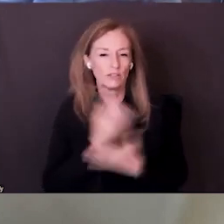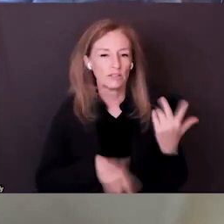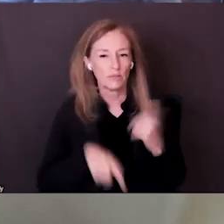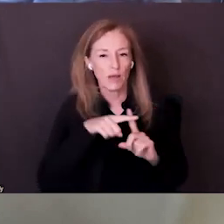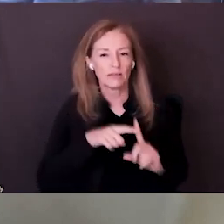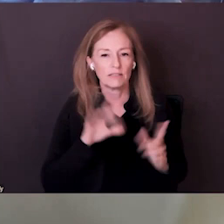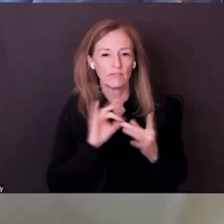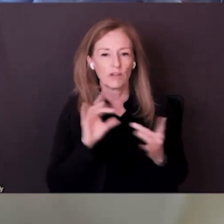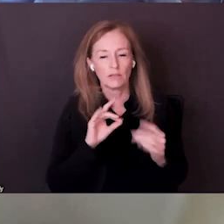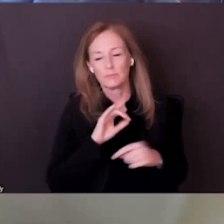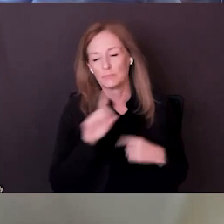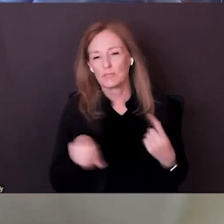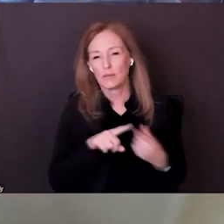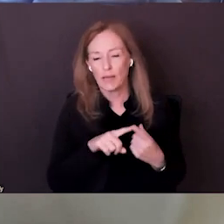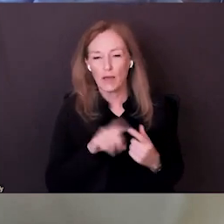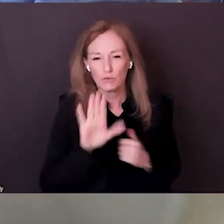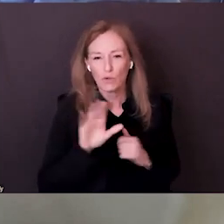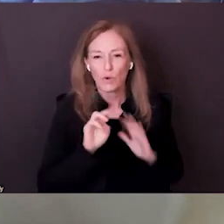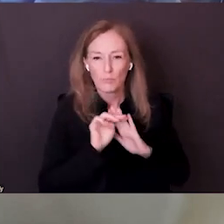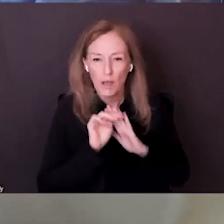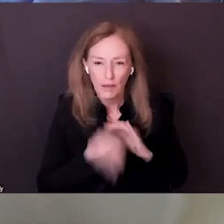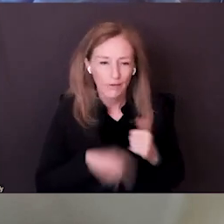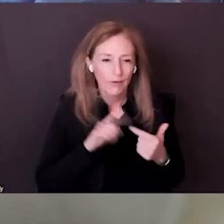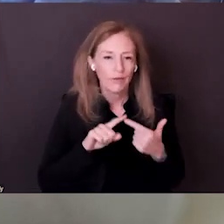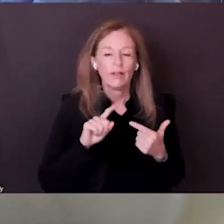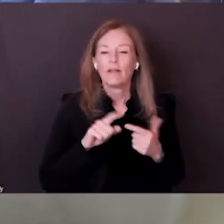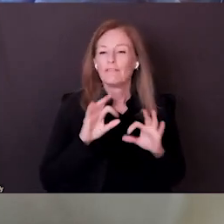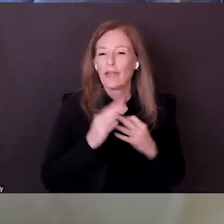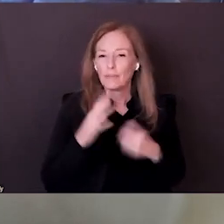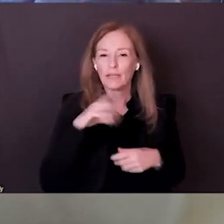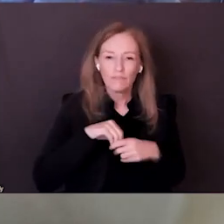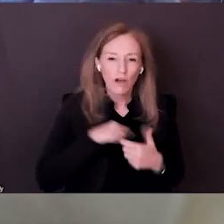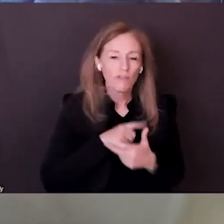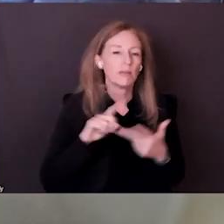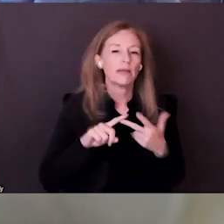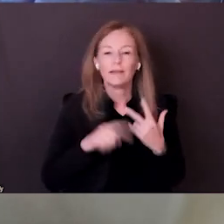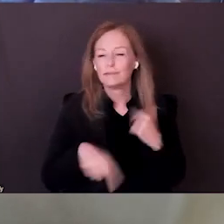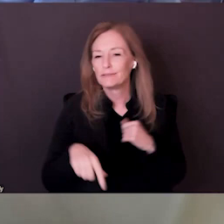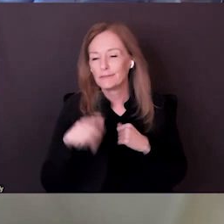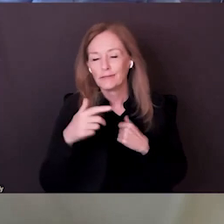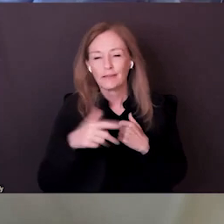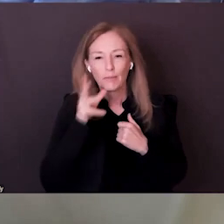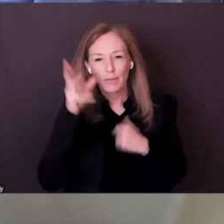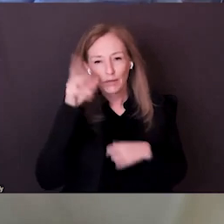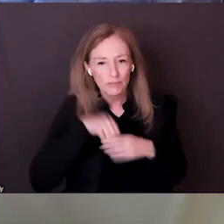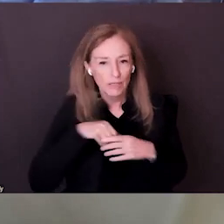OUT THE FAMILY INVOLVEMENT AND THE INDIVIDUAL ROOMS AND THE PEERS AND MANY ASPECTS. THANK YOU SO MUCH. I WANT